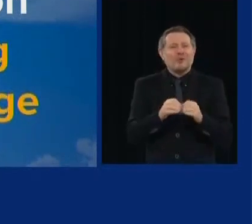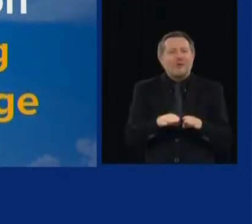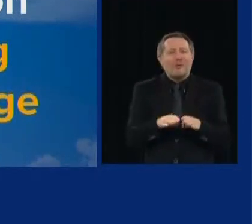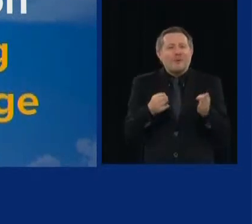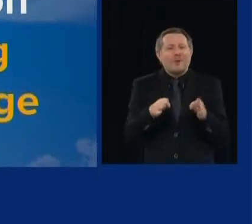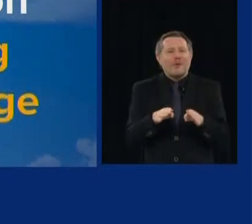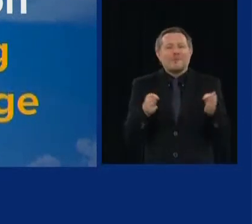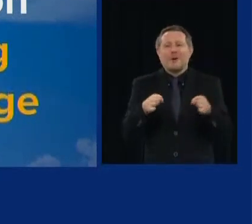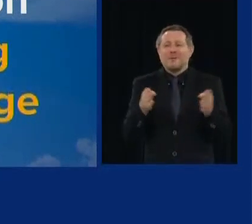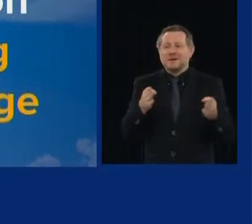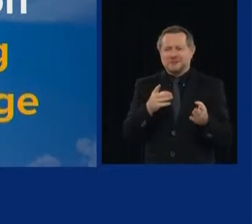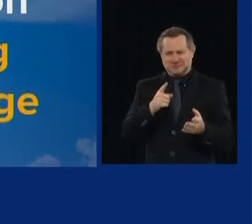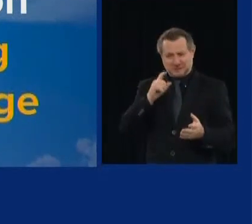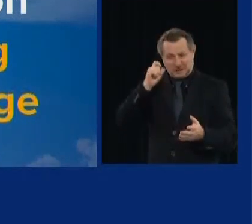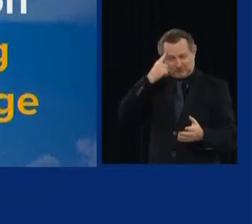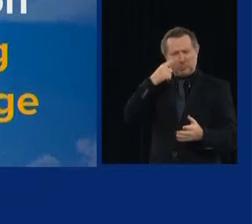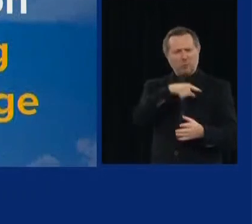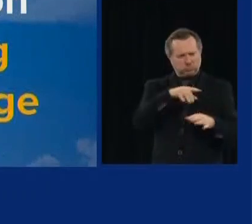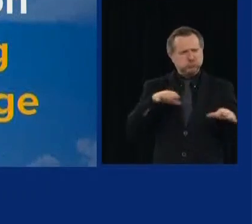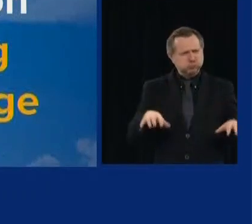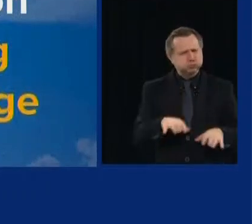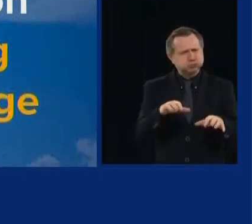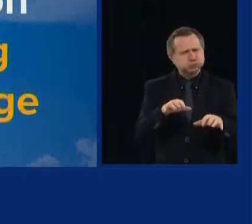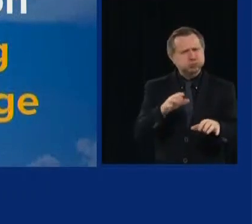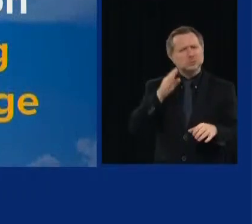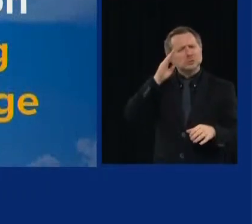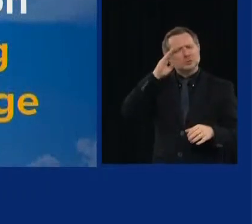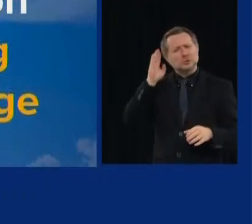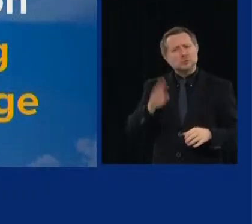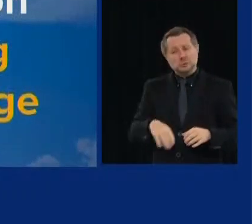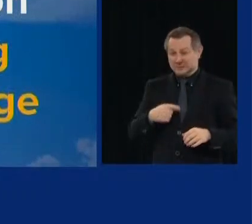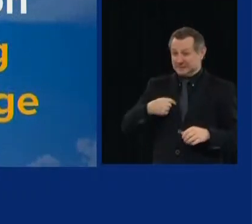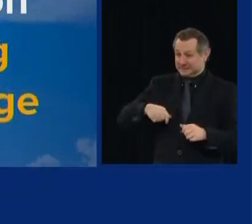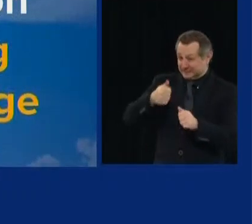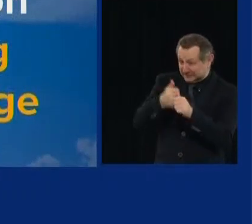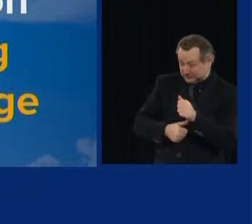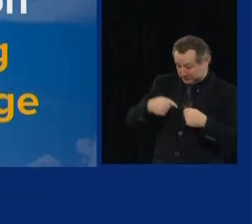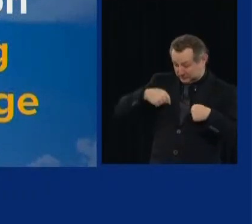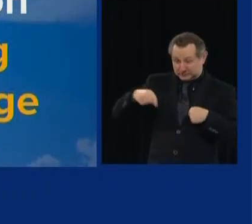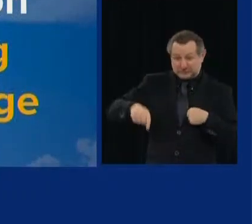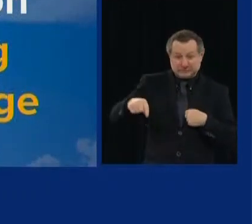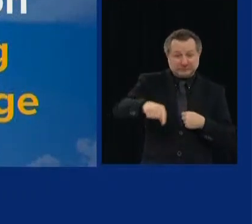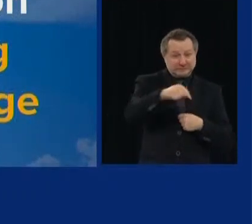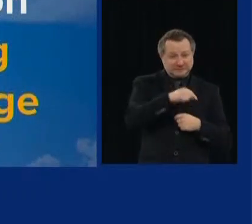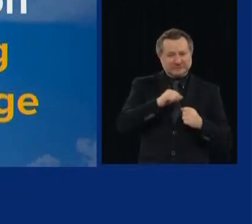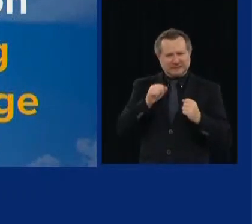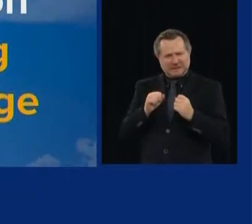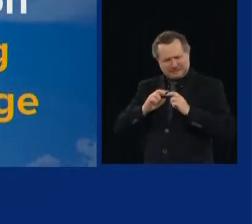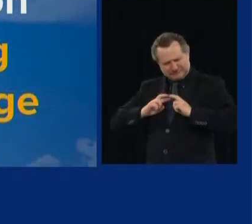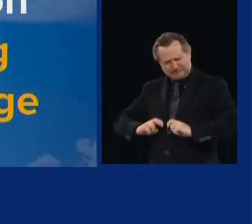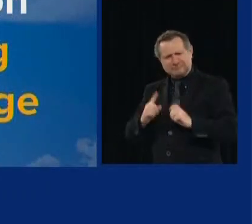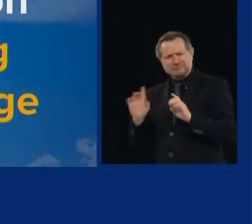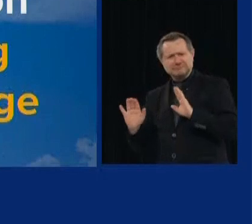AND LET'S TALK ABOUT IT AND LET'S BE AWARE OF IT AND, YEAH, GOVERNMENT CAN DO A LOT AND